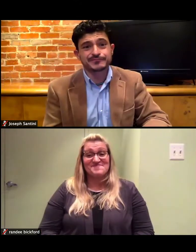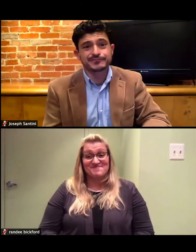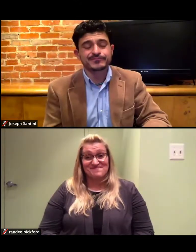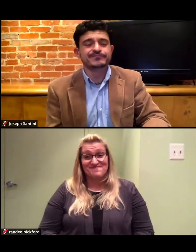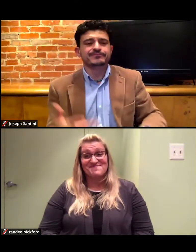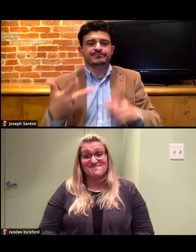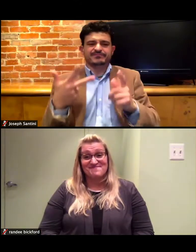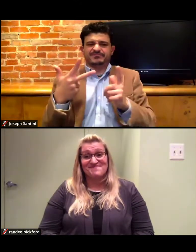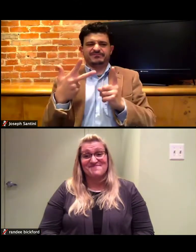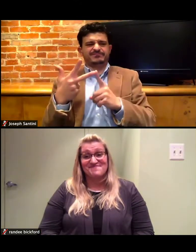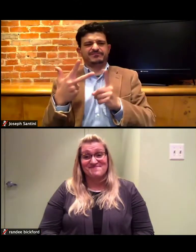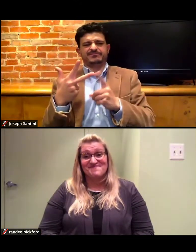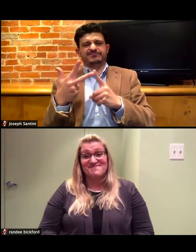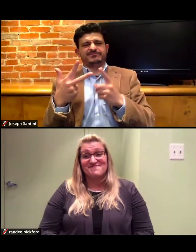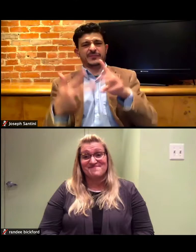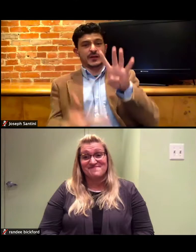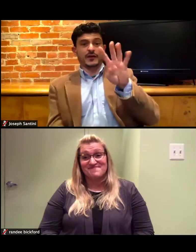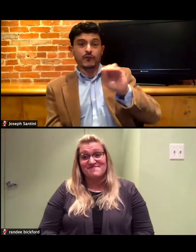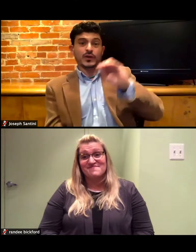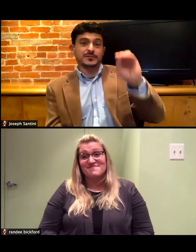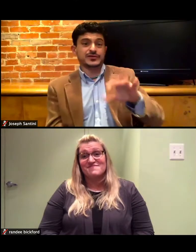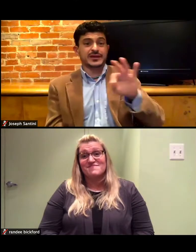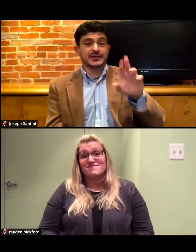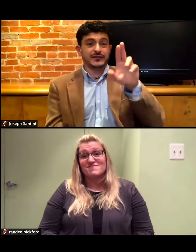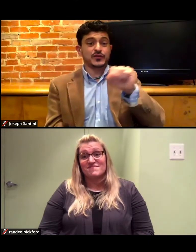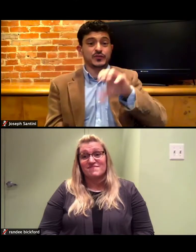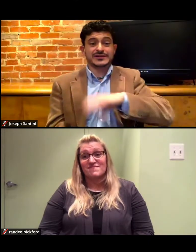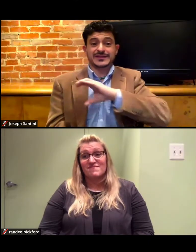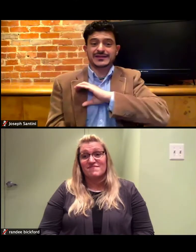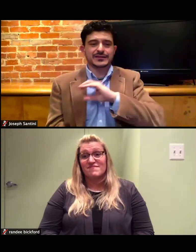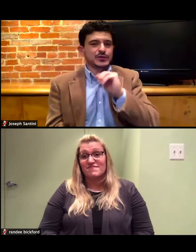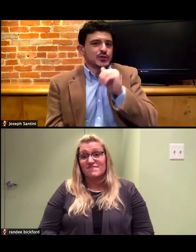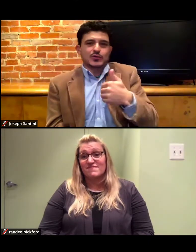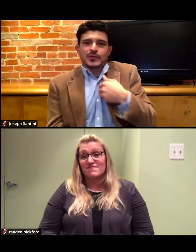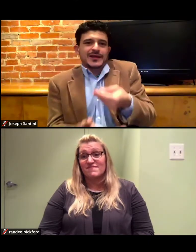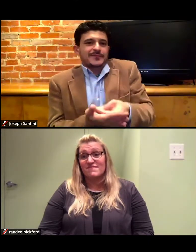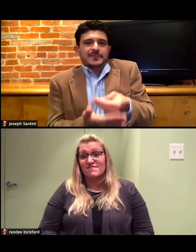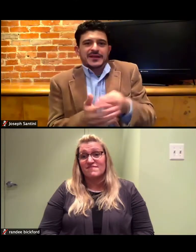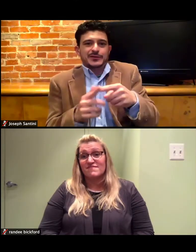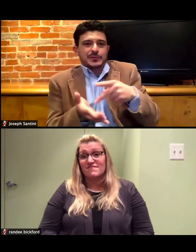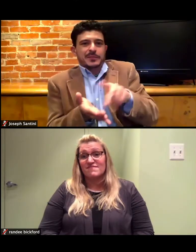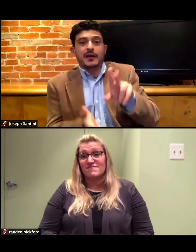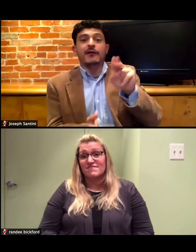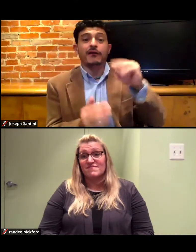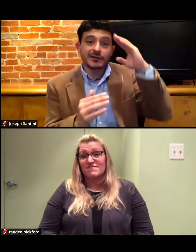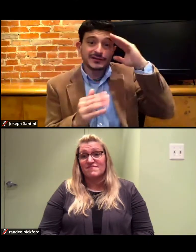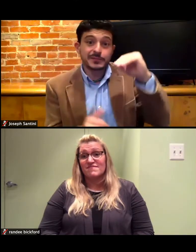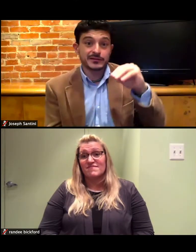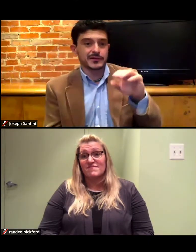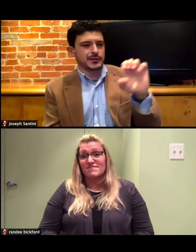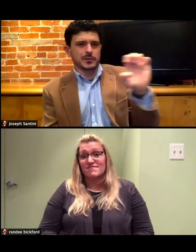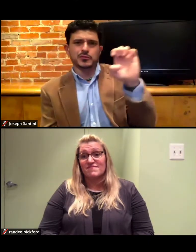that we need to teach it at a very young age. 40% of Americans don't have cash